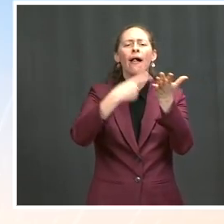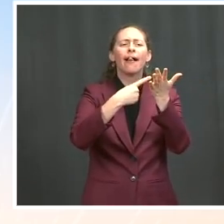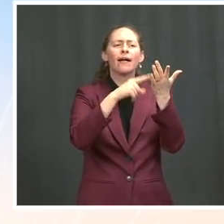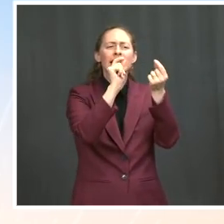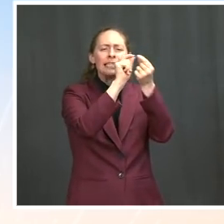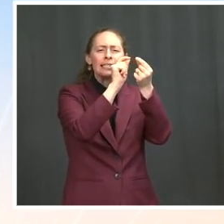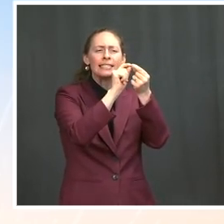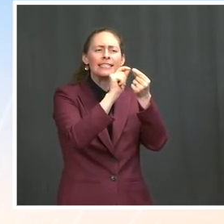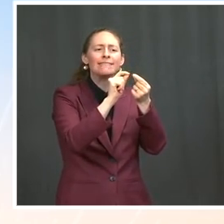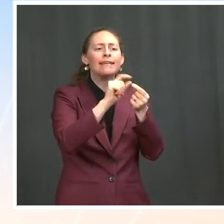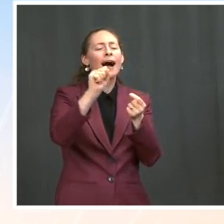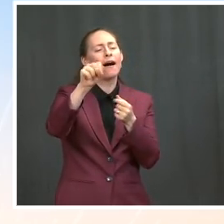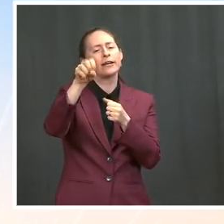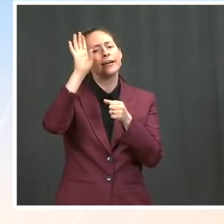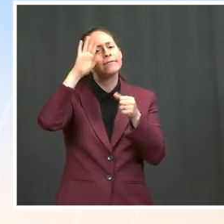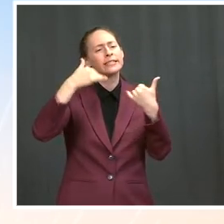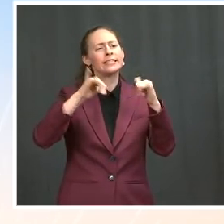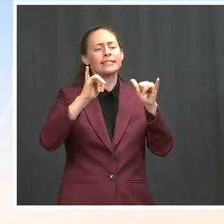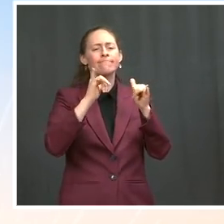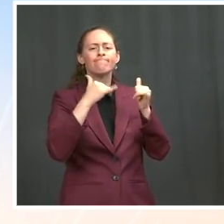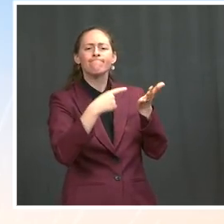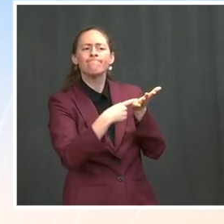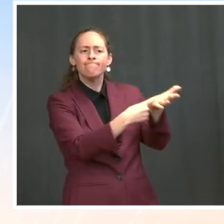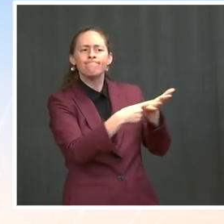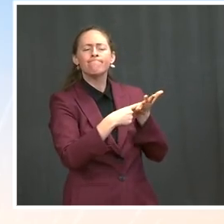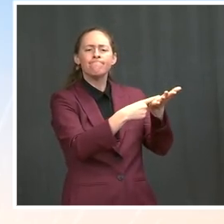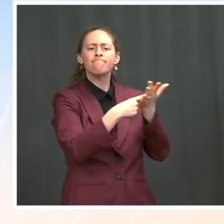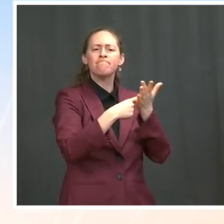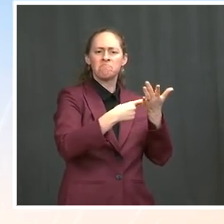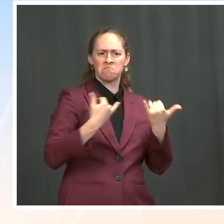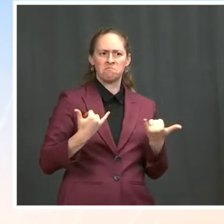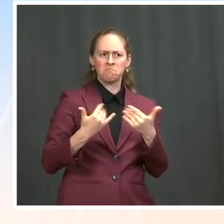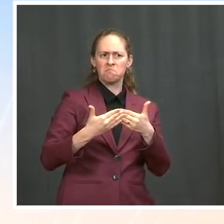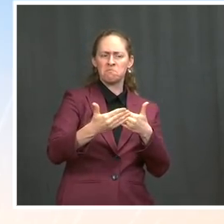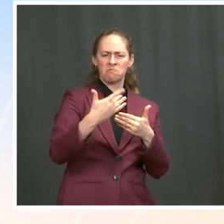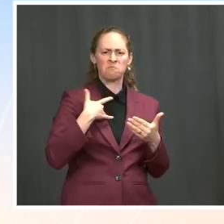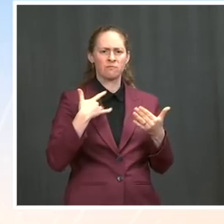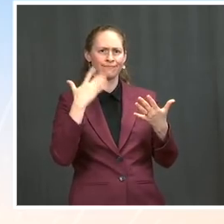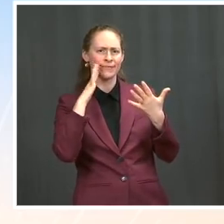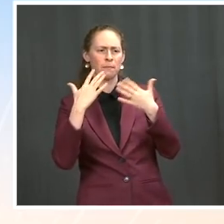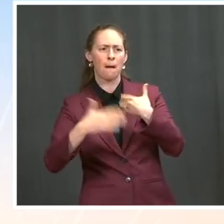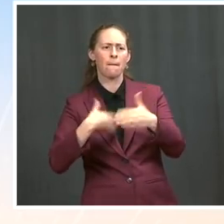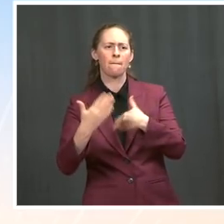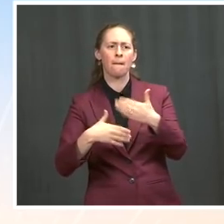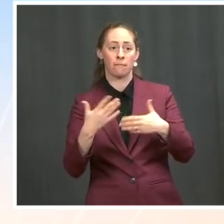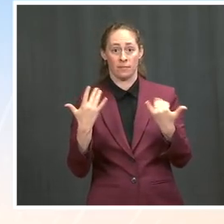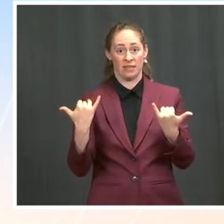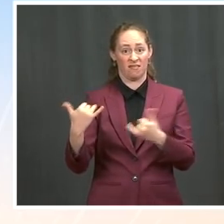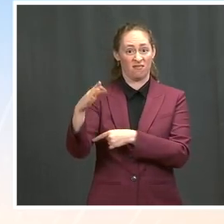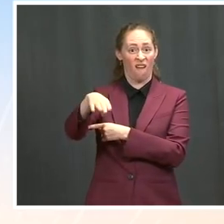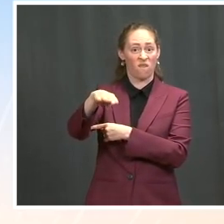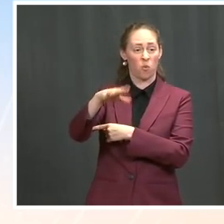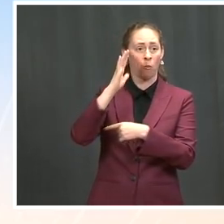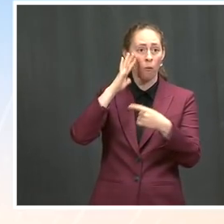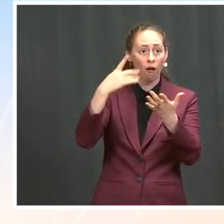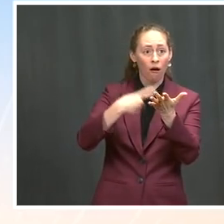there will be over the coming days, rapidly. I expect he'll have conversations this afternoon. Tomorrow, we'll read those out as those happen,